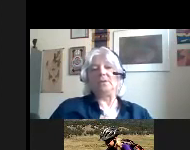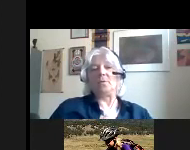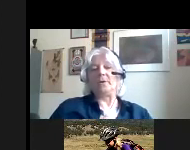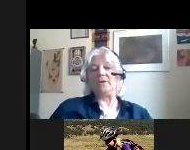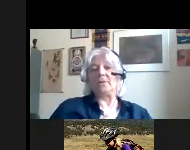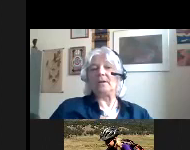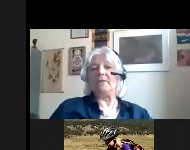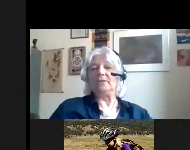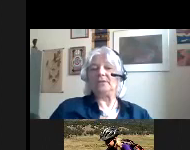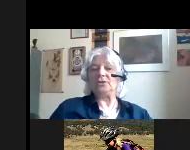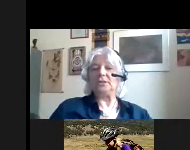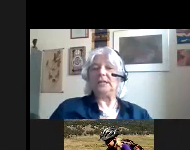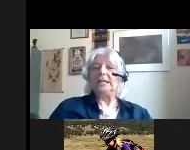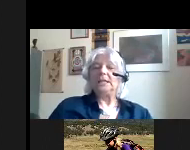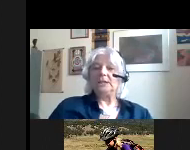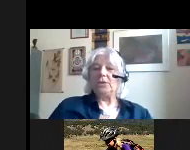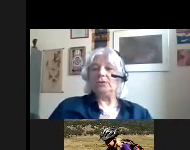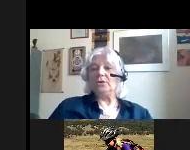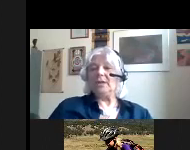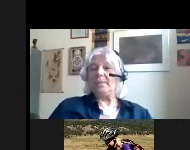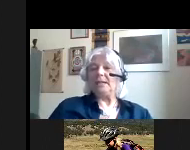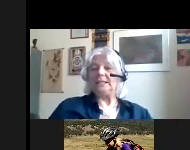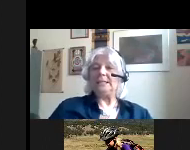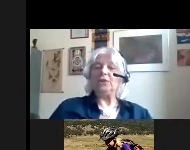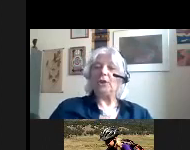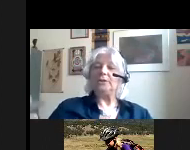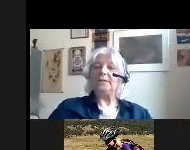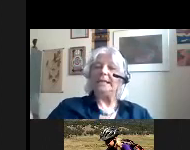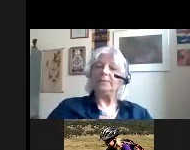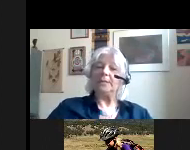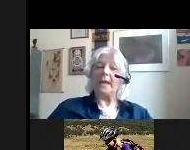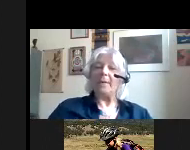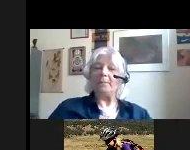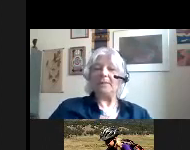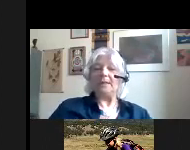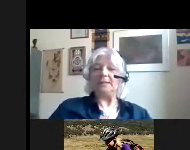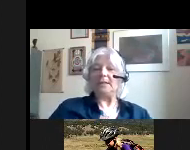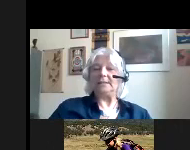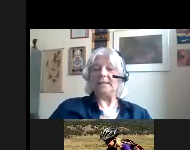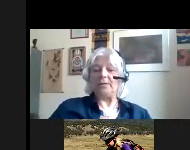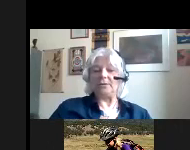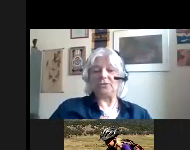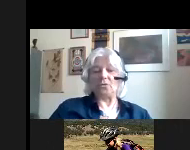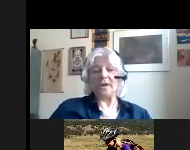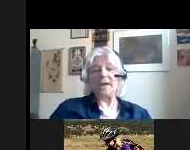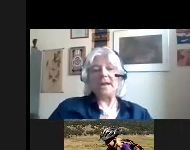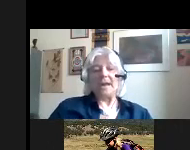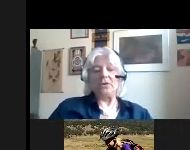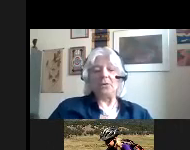more indirect conversations. So you do that by listening to those themes that come up as they tell their story and your job